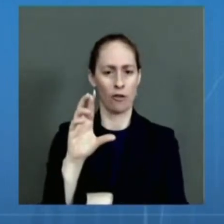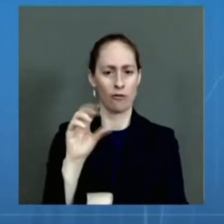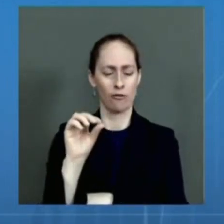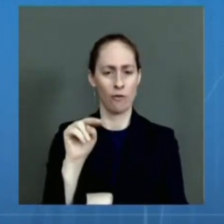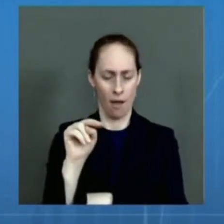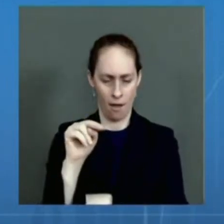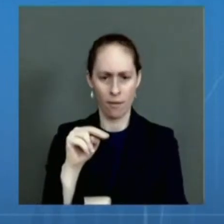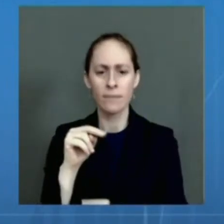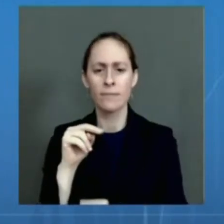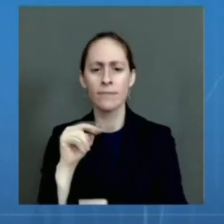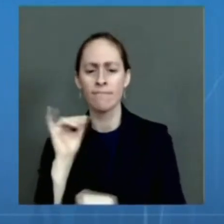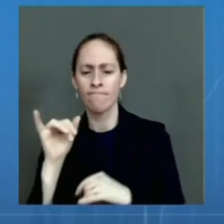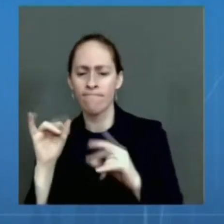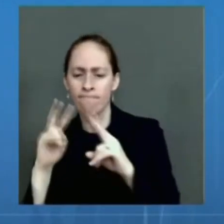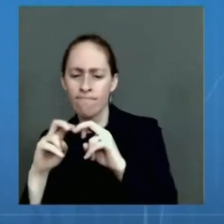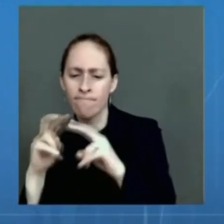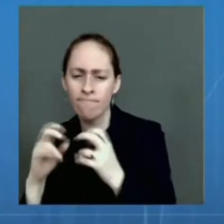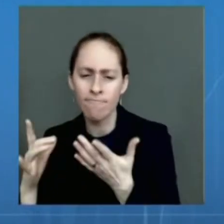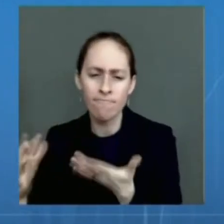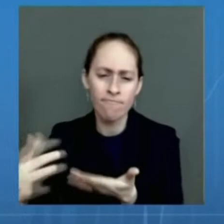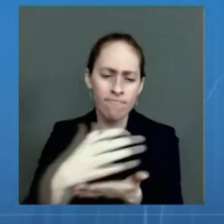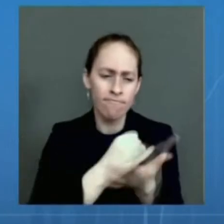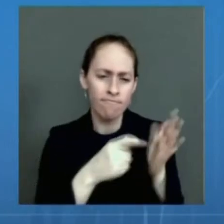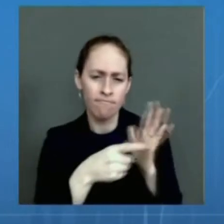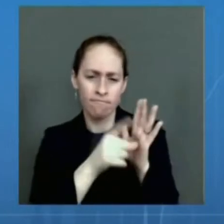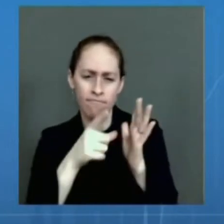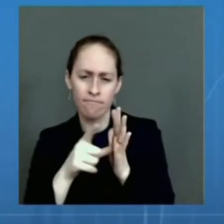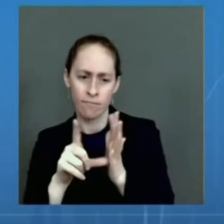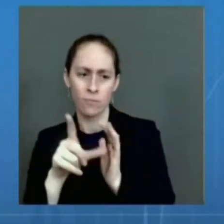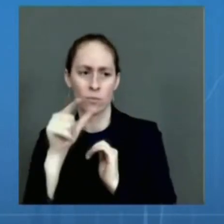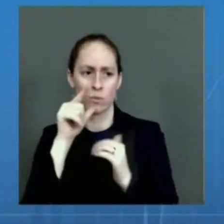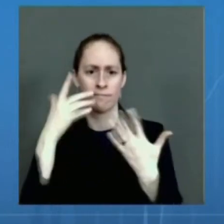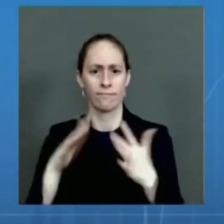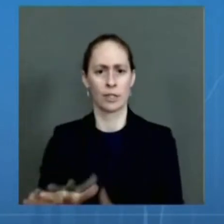IN THIS STUDY ONE LOOKED AT